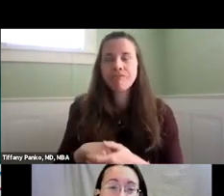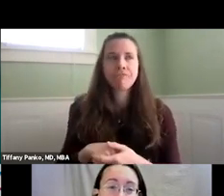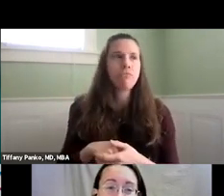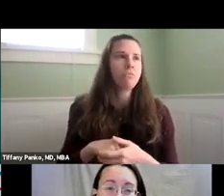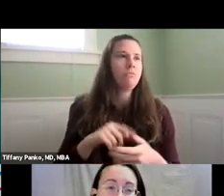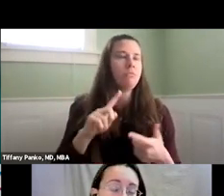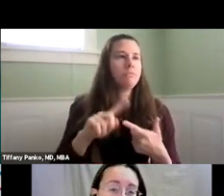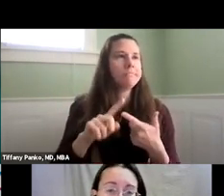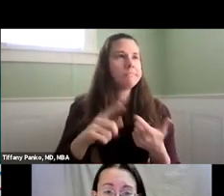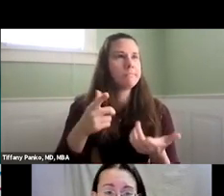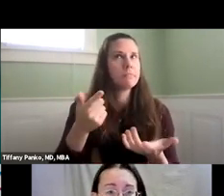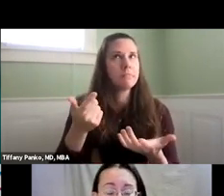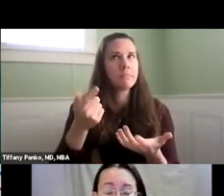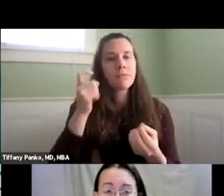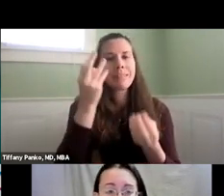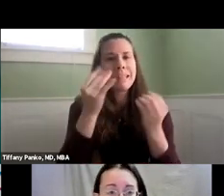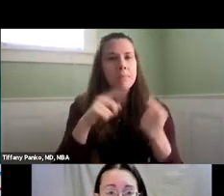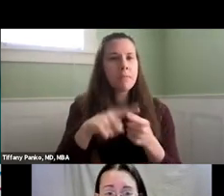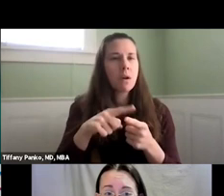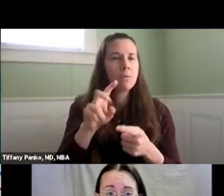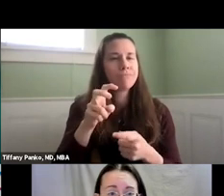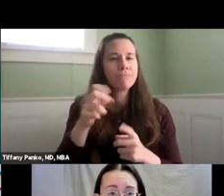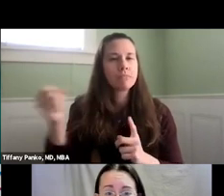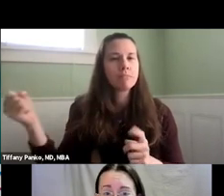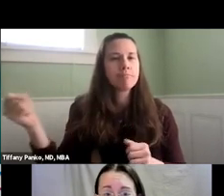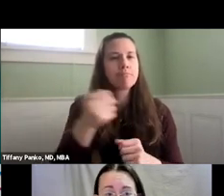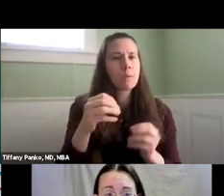we do need to review that and see how we can apply some of the changes that are mandated